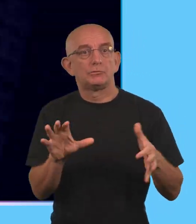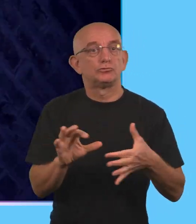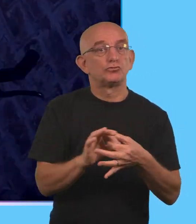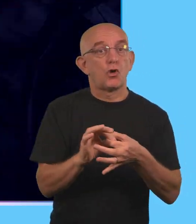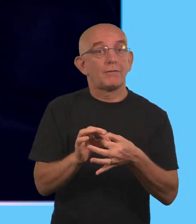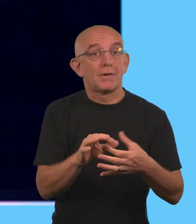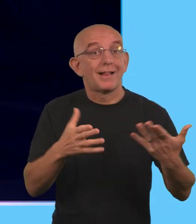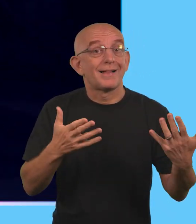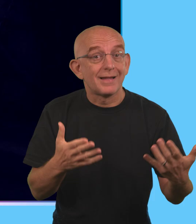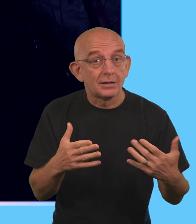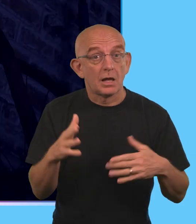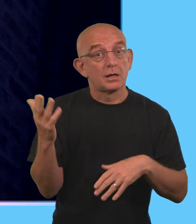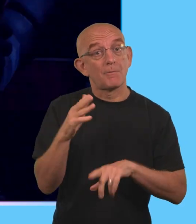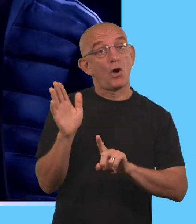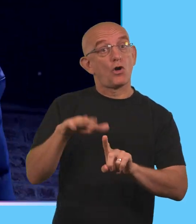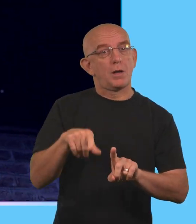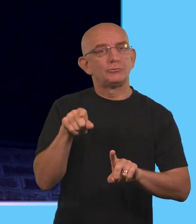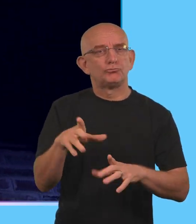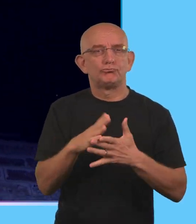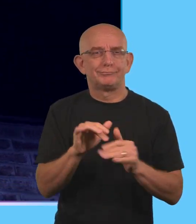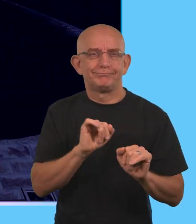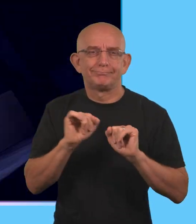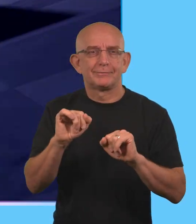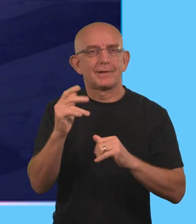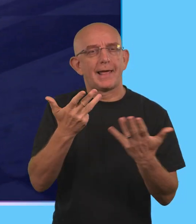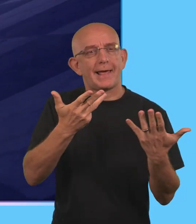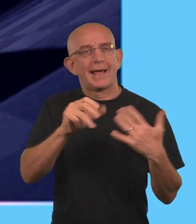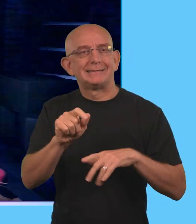Coming Home is presented as an authentic 80 slasher film.